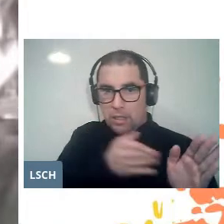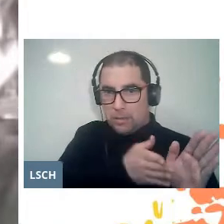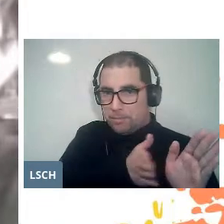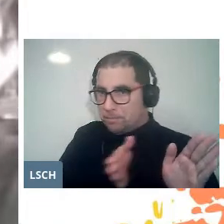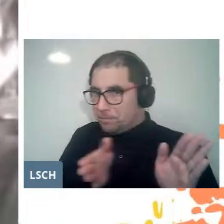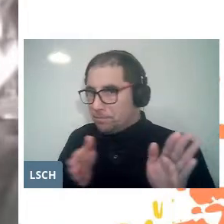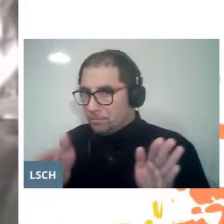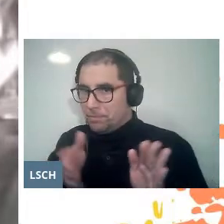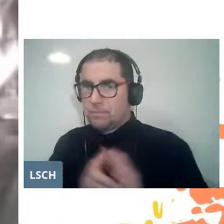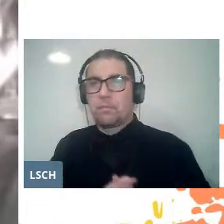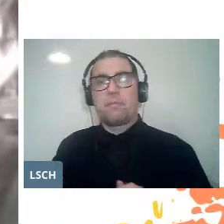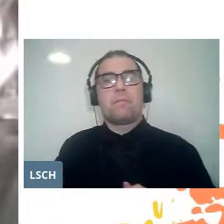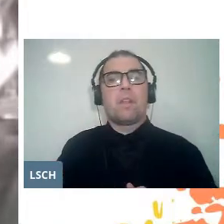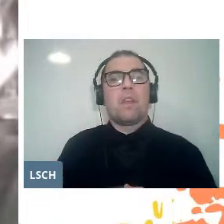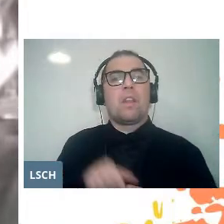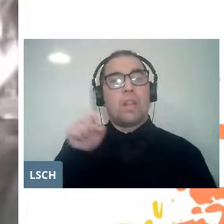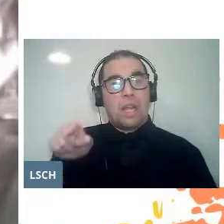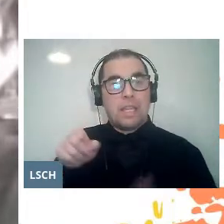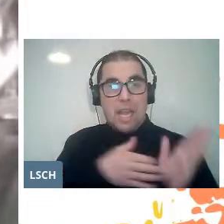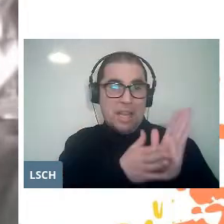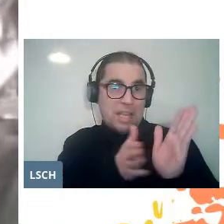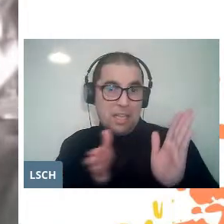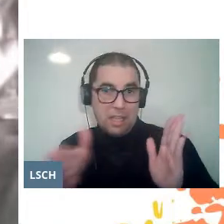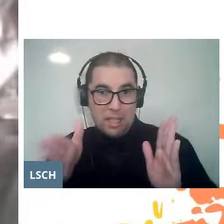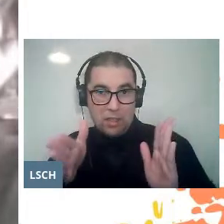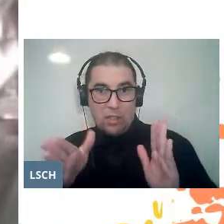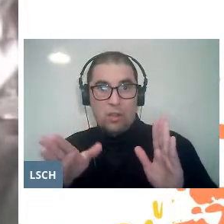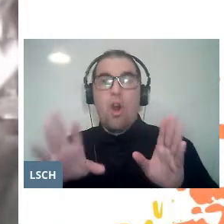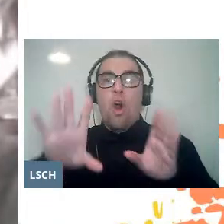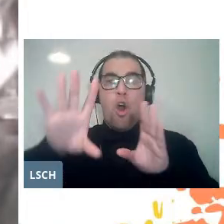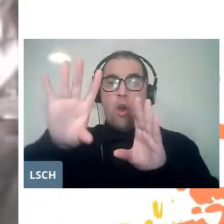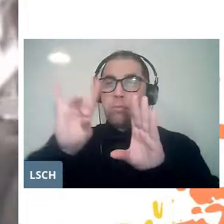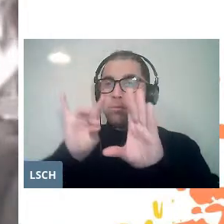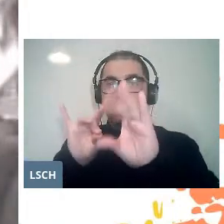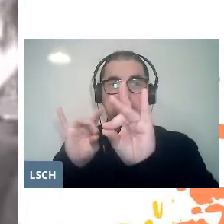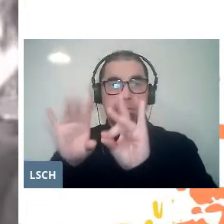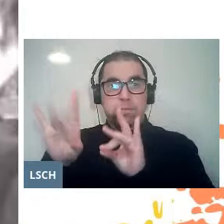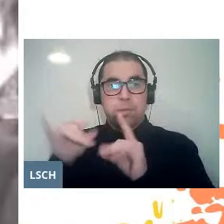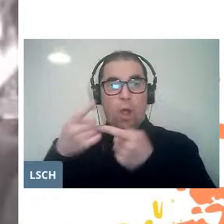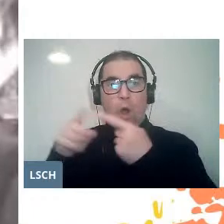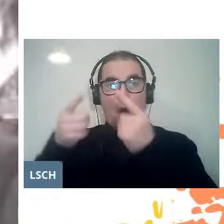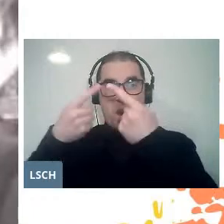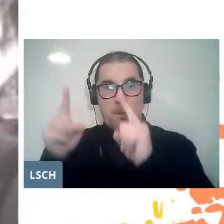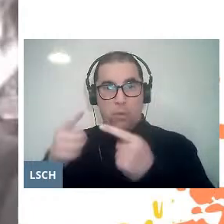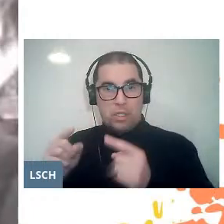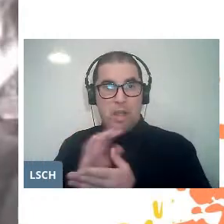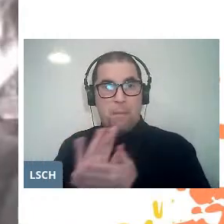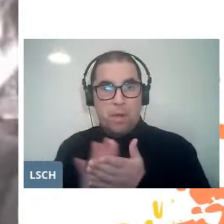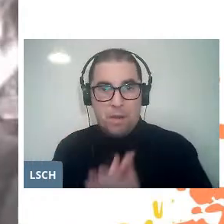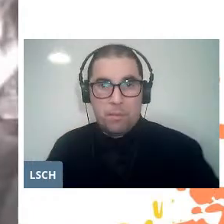where they privileged other concepts, such as the condensation